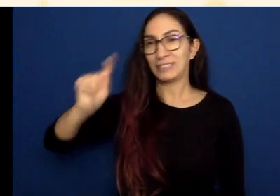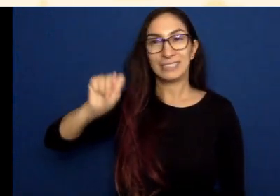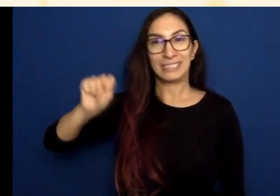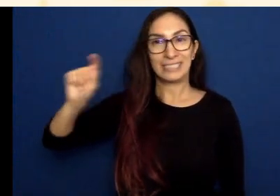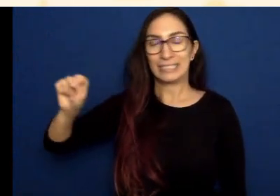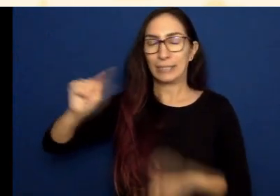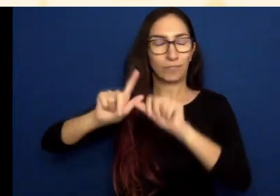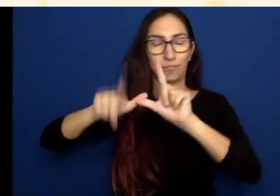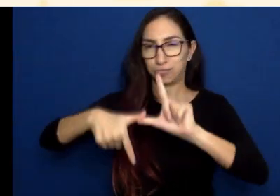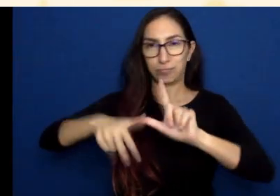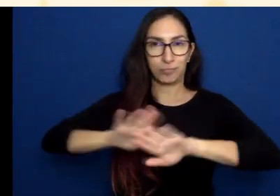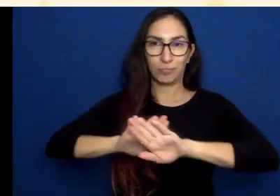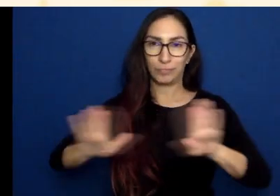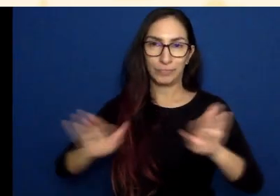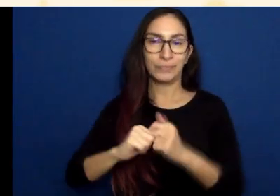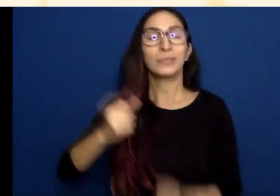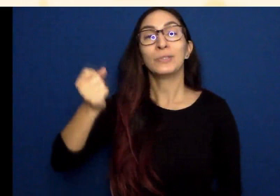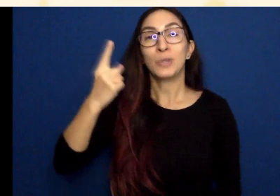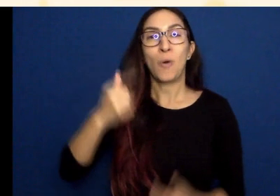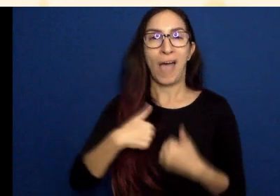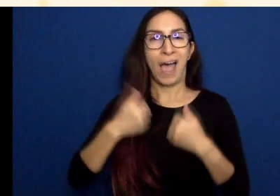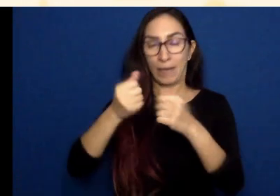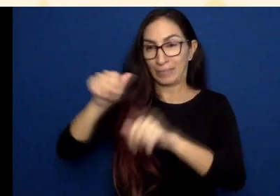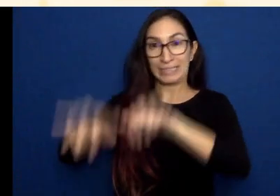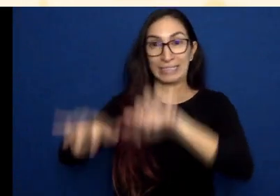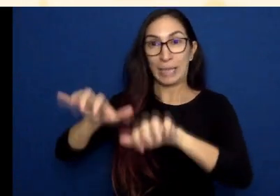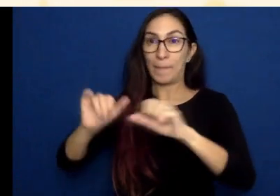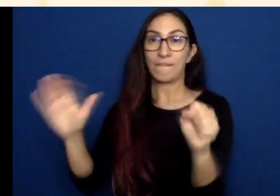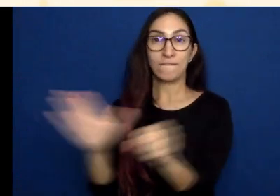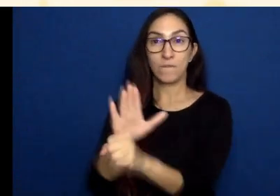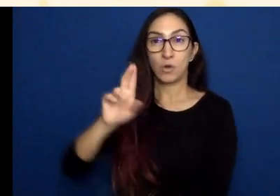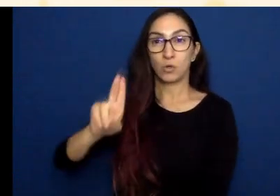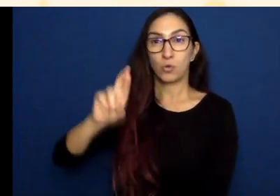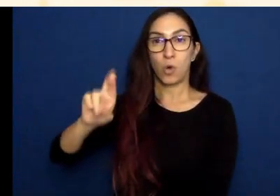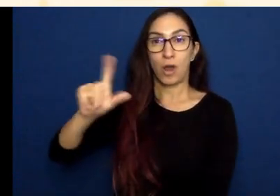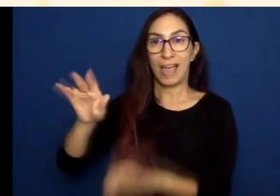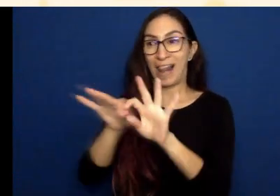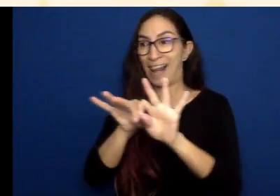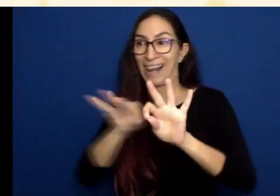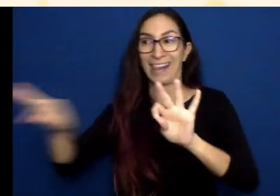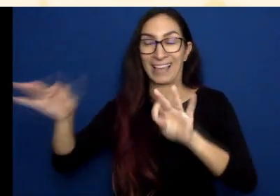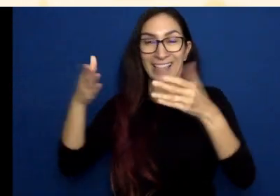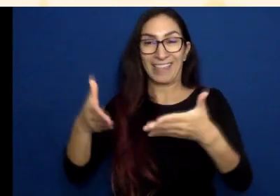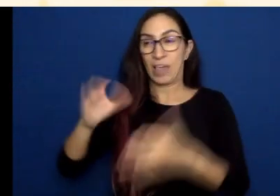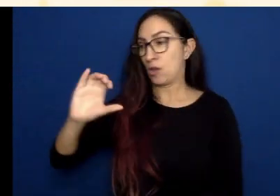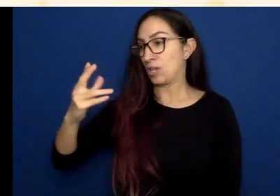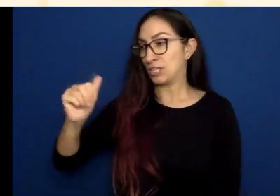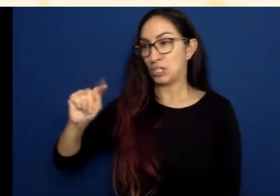where you can get all the details of the slides and any links that I might mention, but for some reason the people